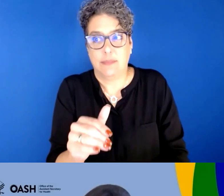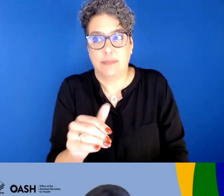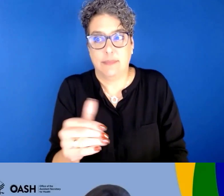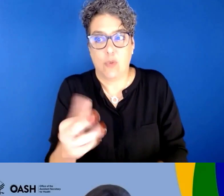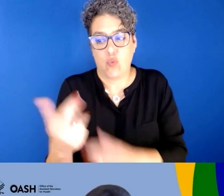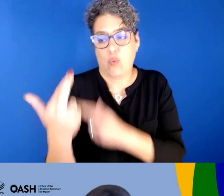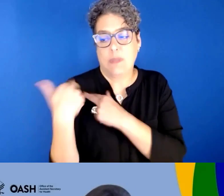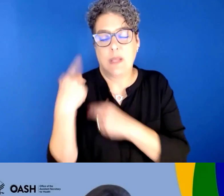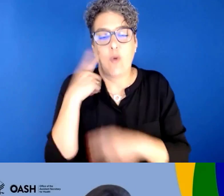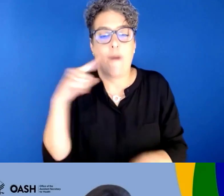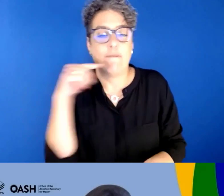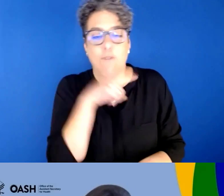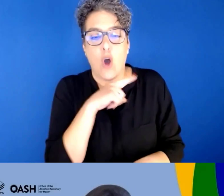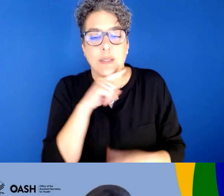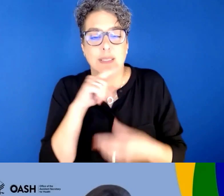Usually it's the institution as a whole.